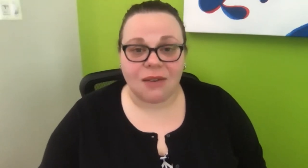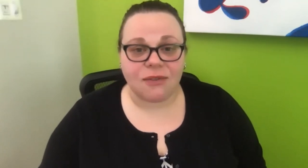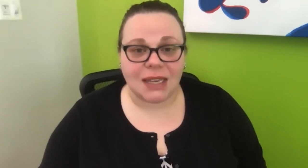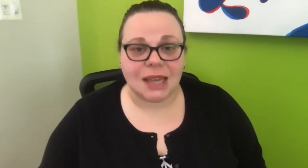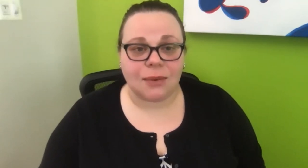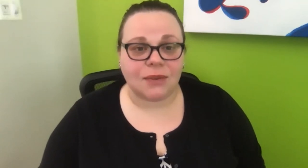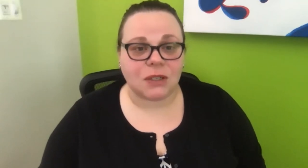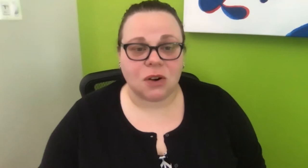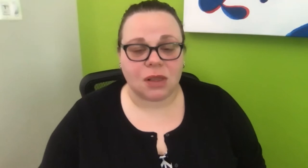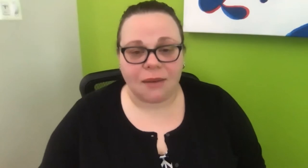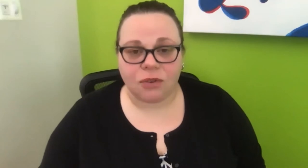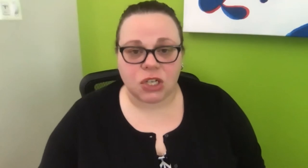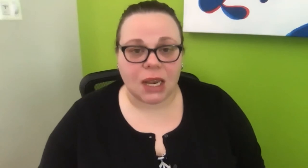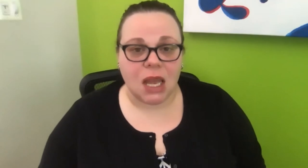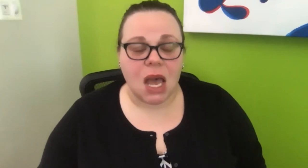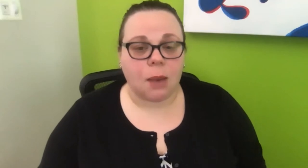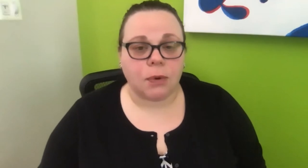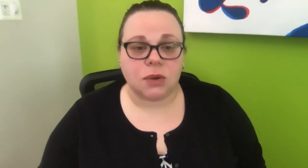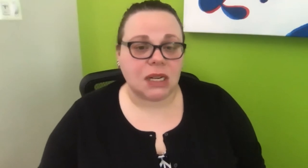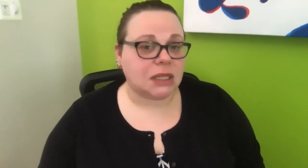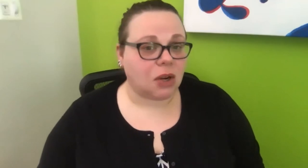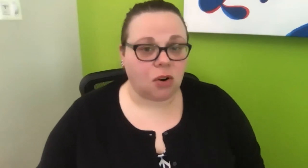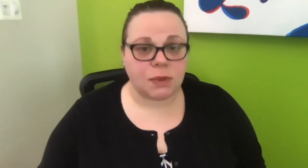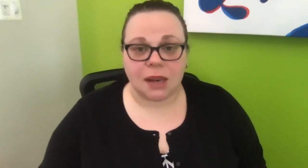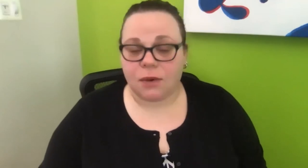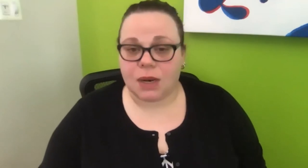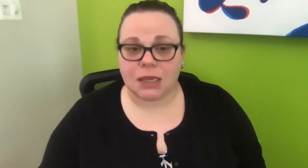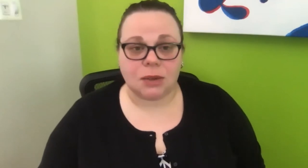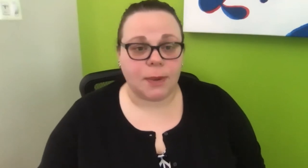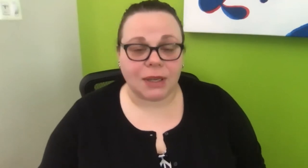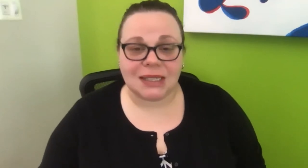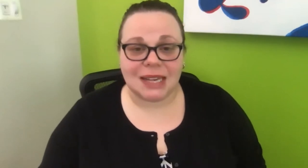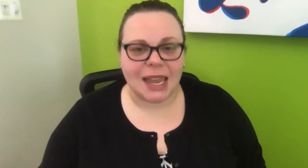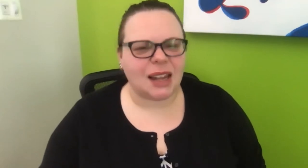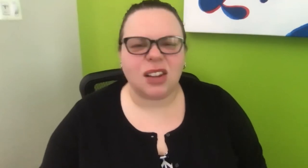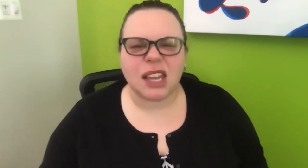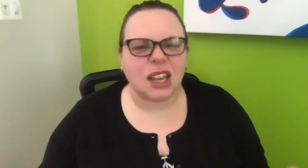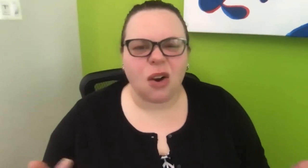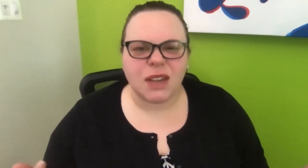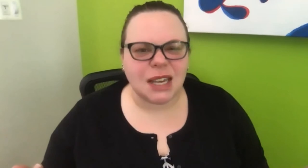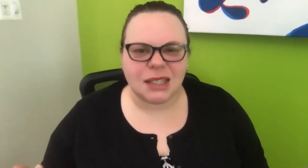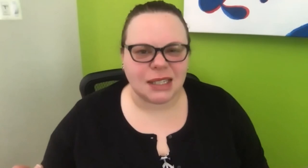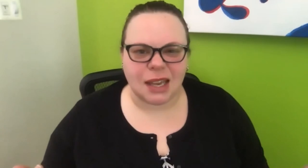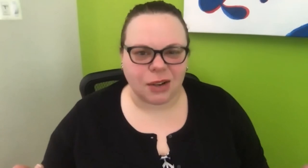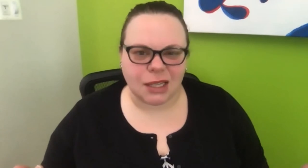We have to start leveraging opportunities like curbside voting so people can stay. It will look like a COVID testing center at this point.